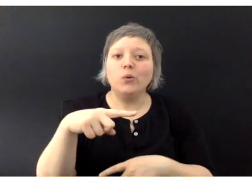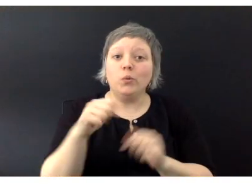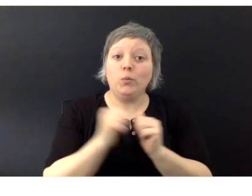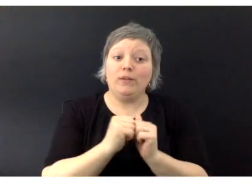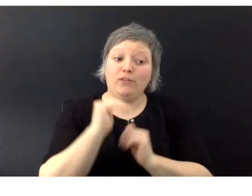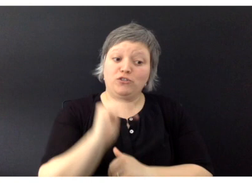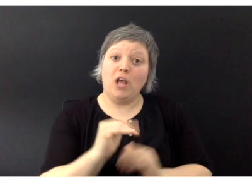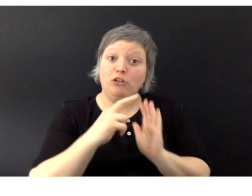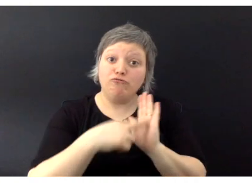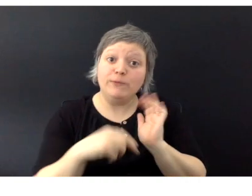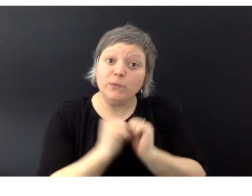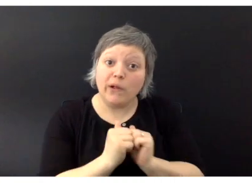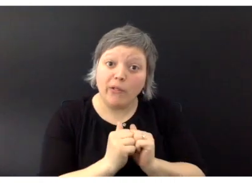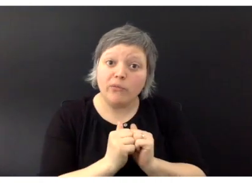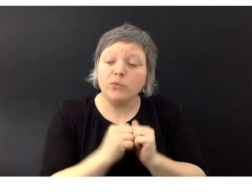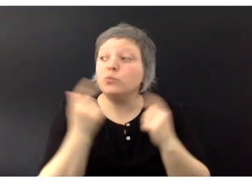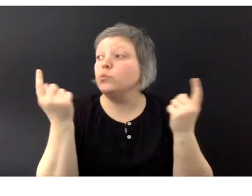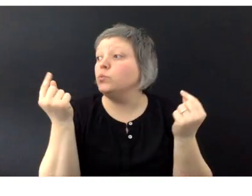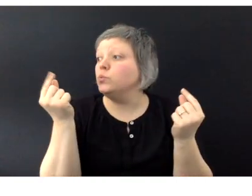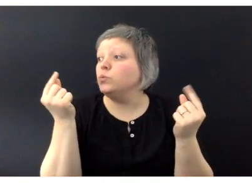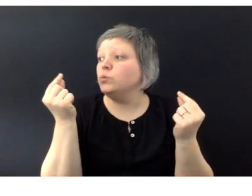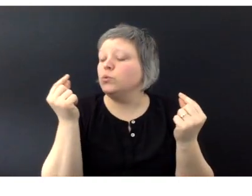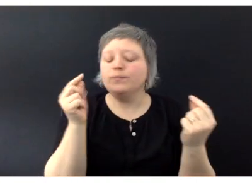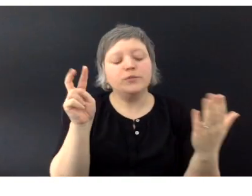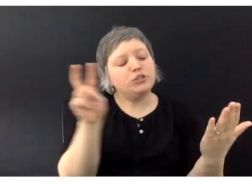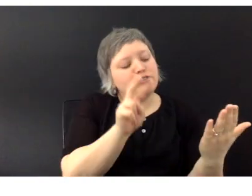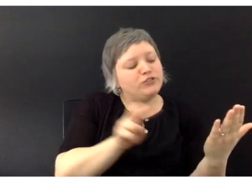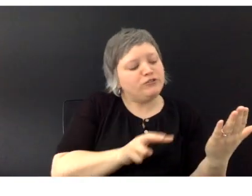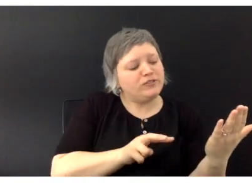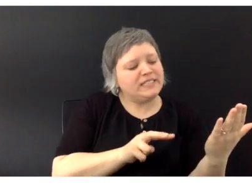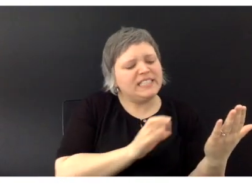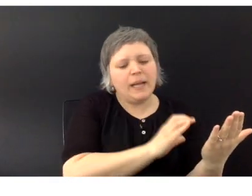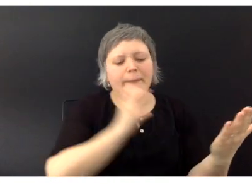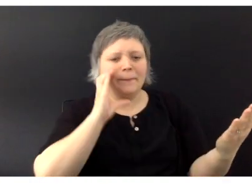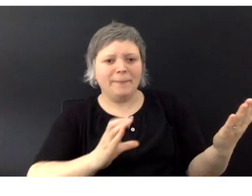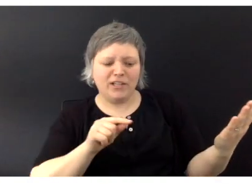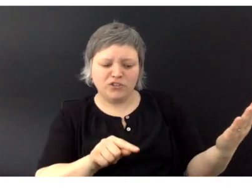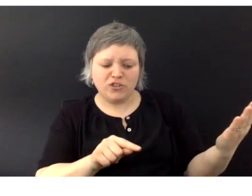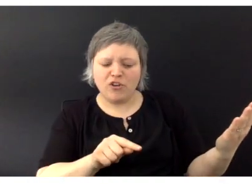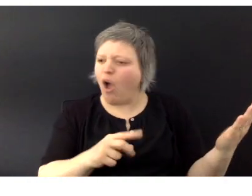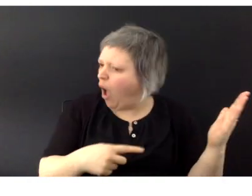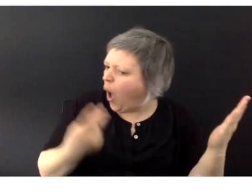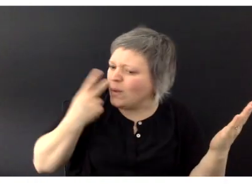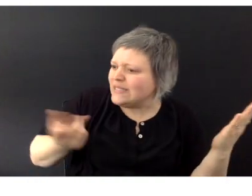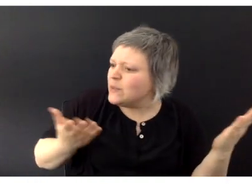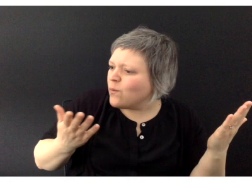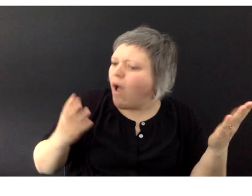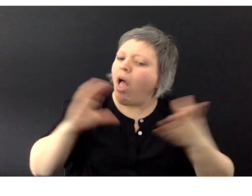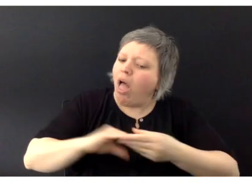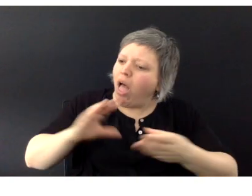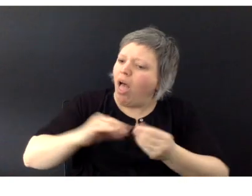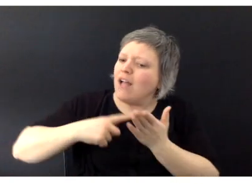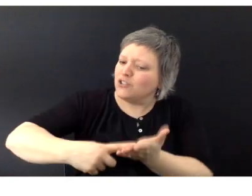And when you're reading with your child, um, you can do things like discuss the pictures. Ask